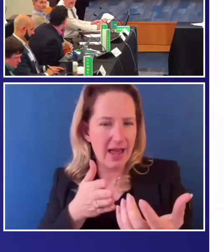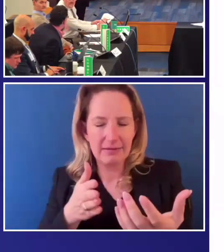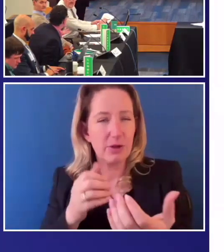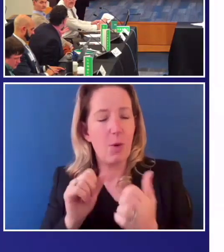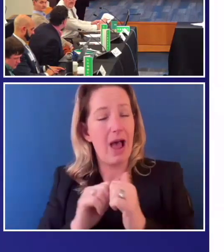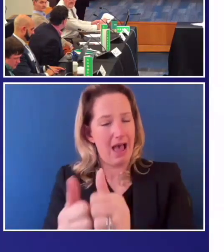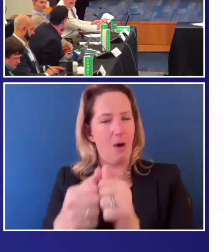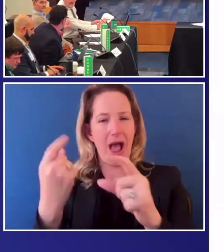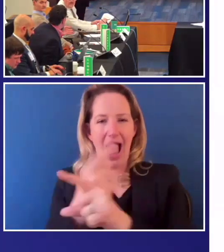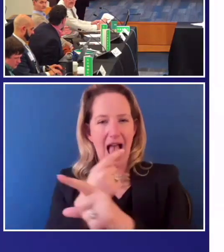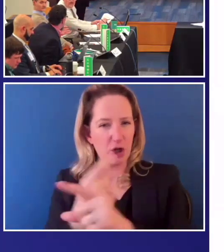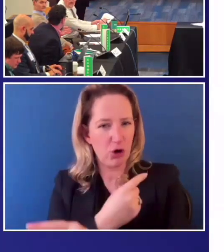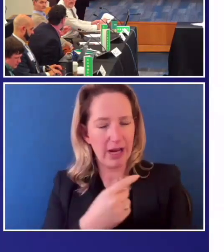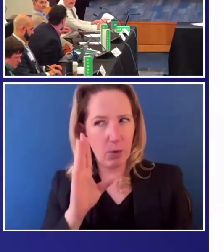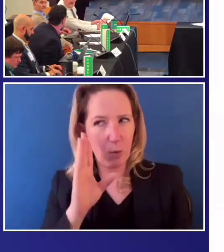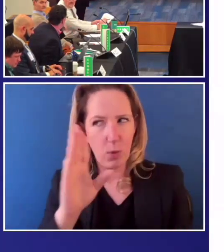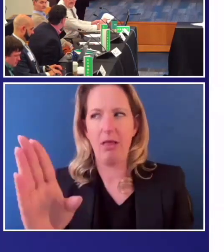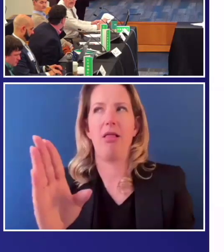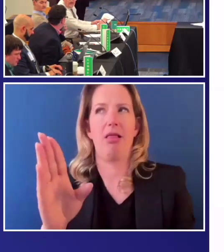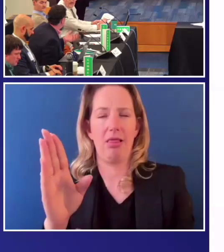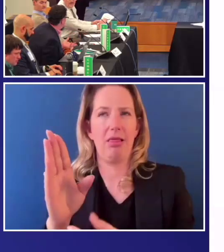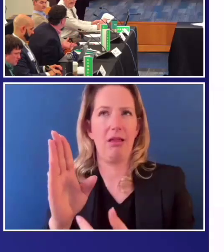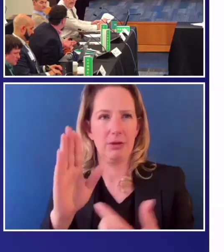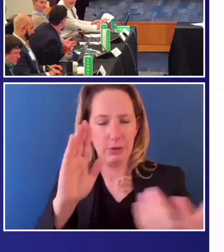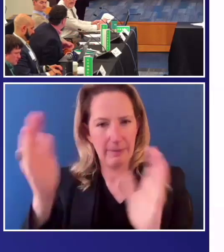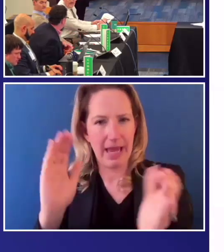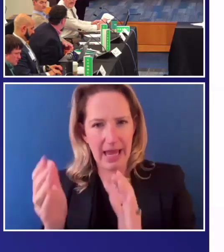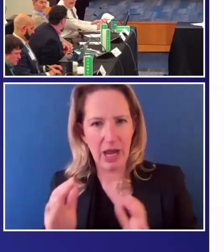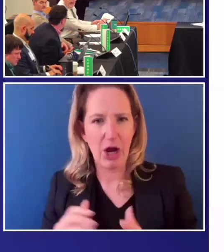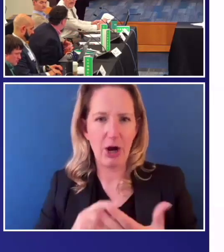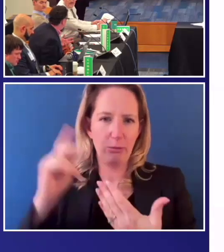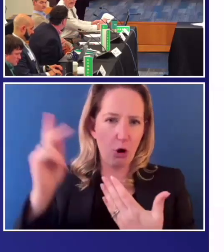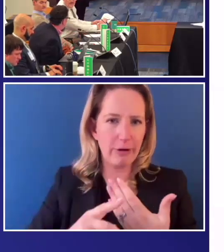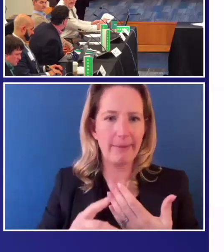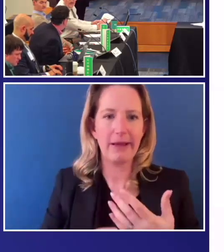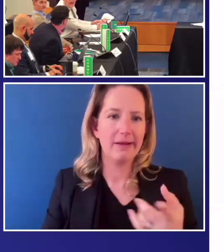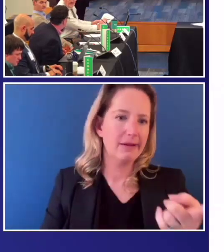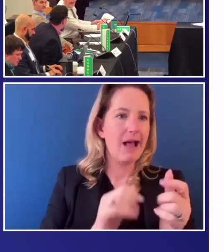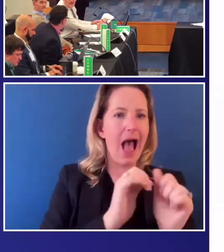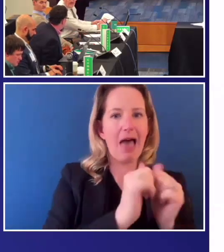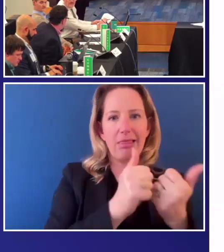accurate that will be if you're assessing a program like Athletic Trainer and